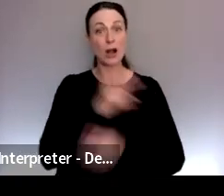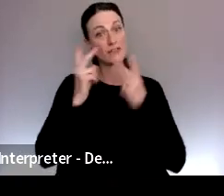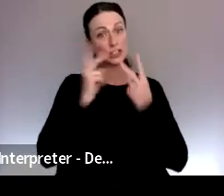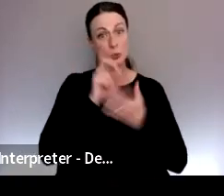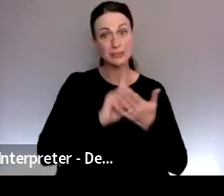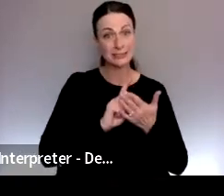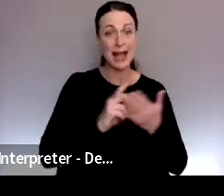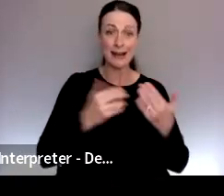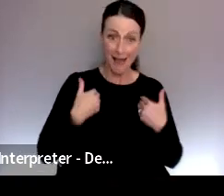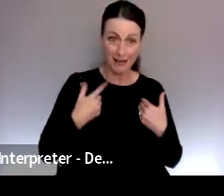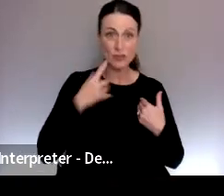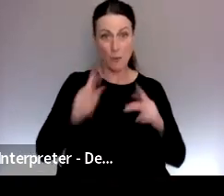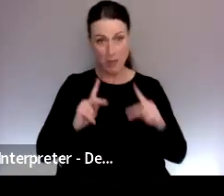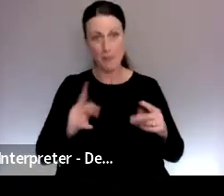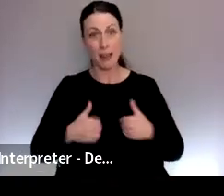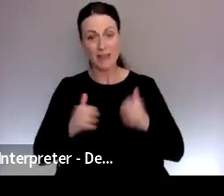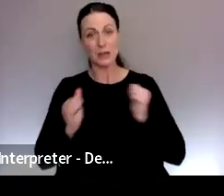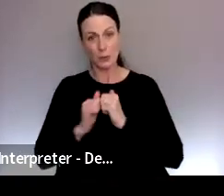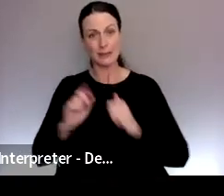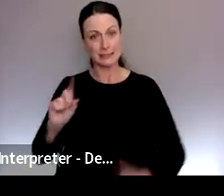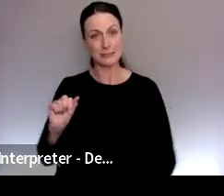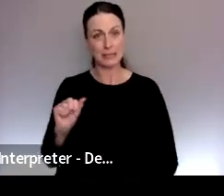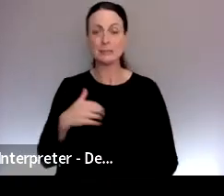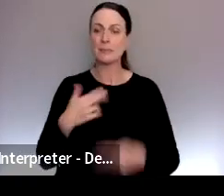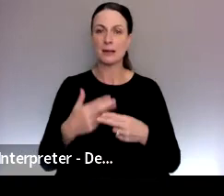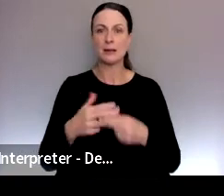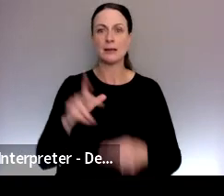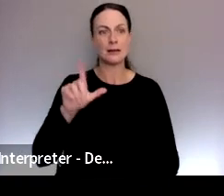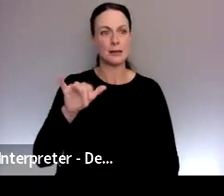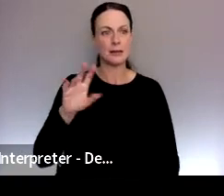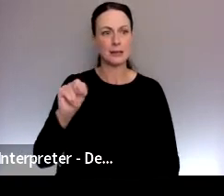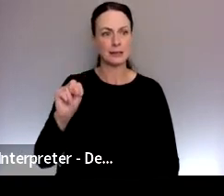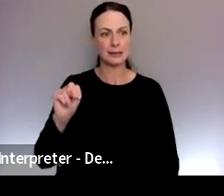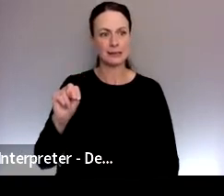for Individuals Living with Disabilities. My name is Lynn Wehrman